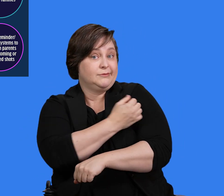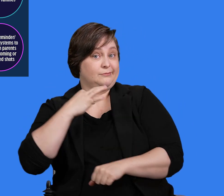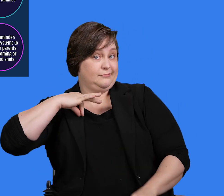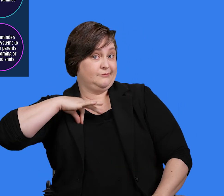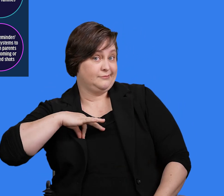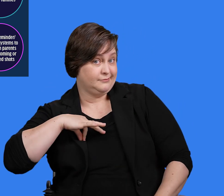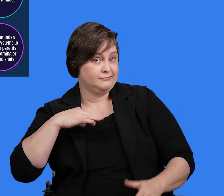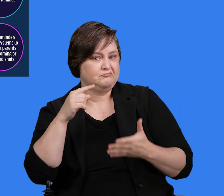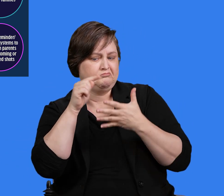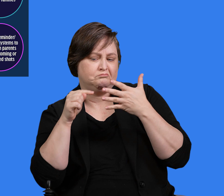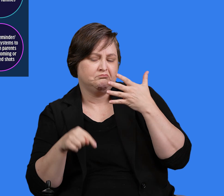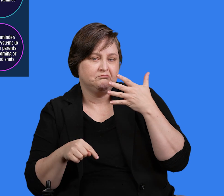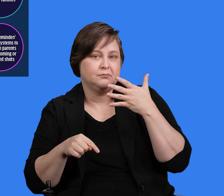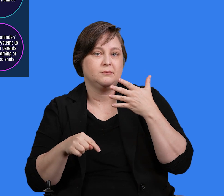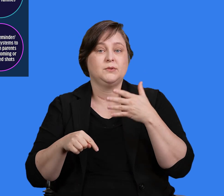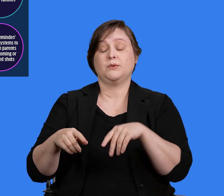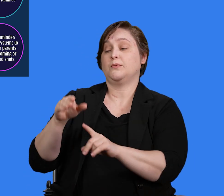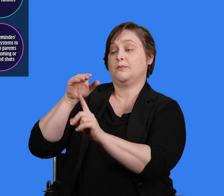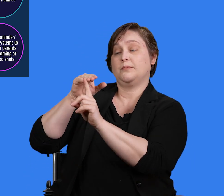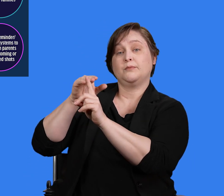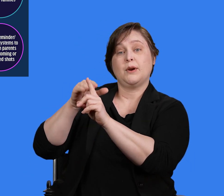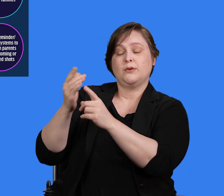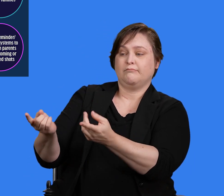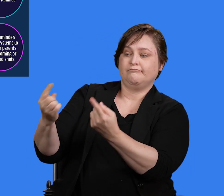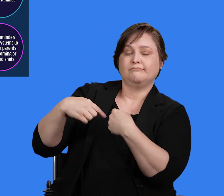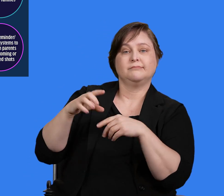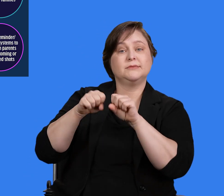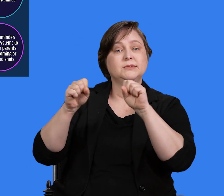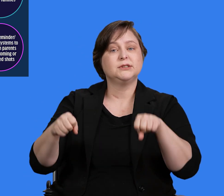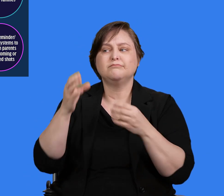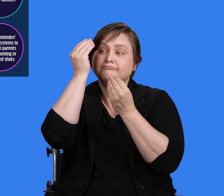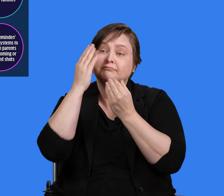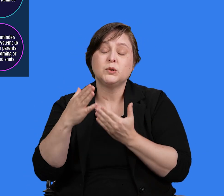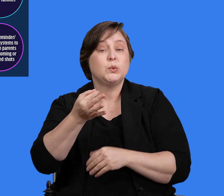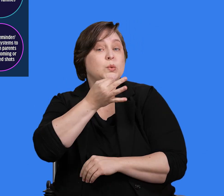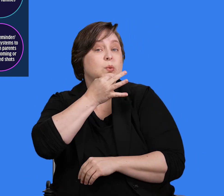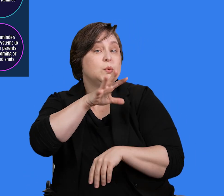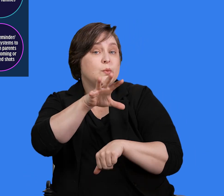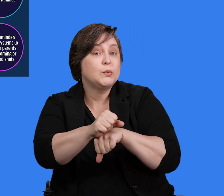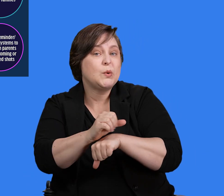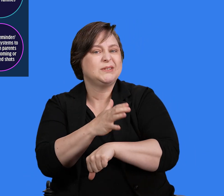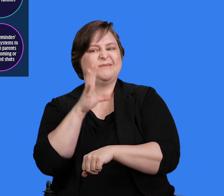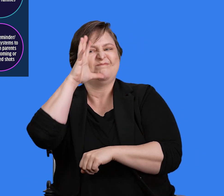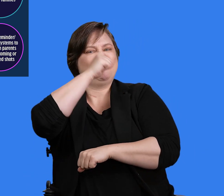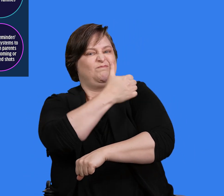They can use reminder-recall systems to let parents know about upcoming or missed vaccination appointments.